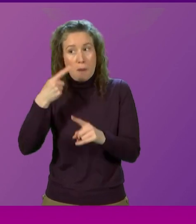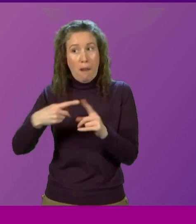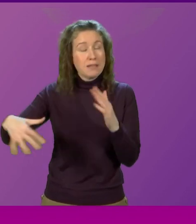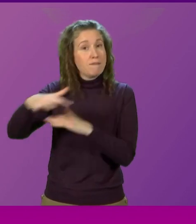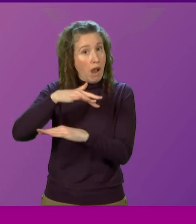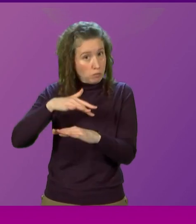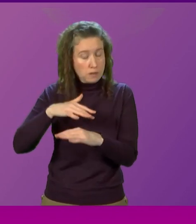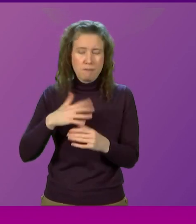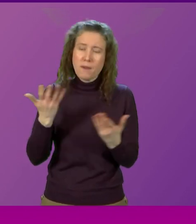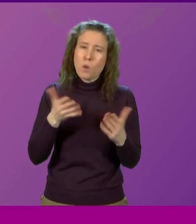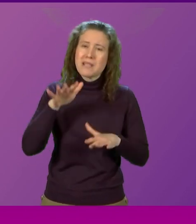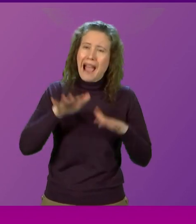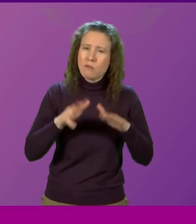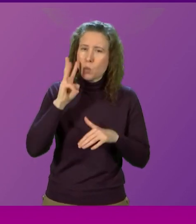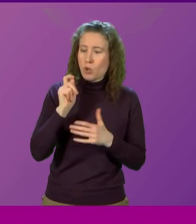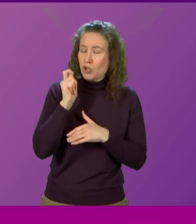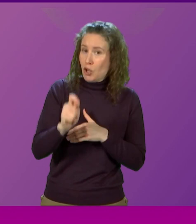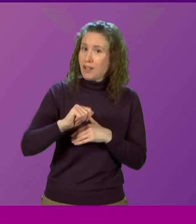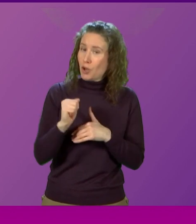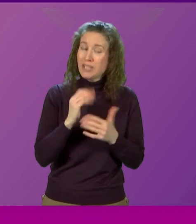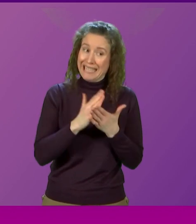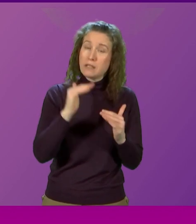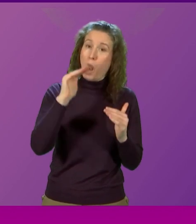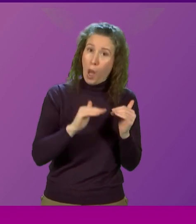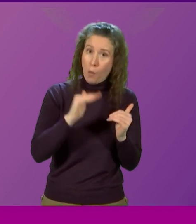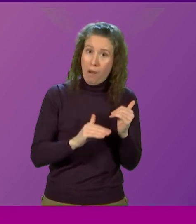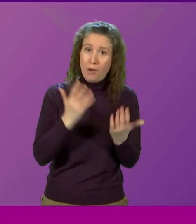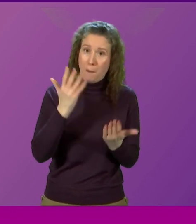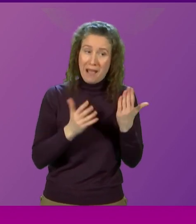Of course, the average water charge in Scotland remains lower than the average charge in England